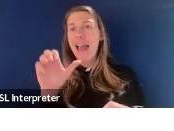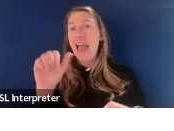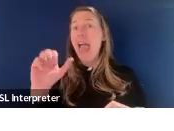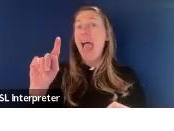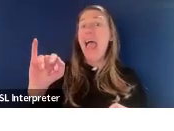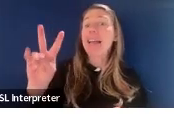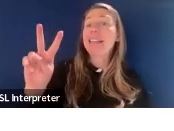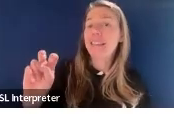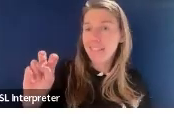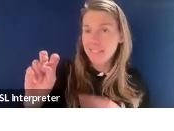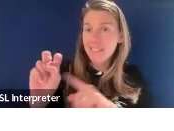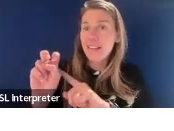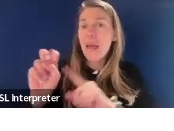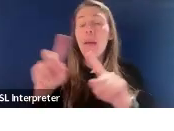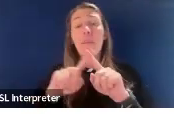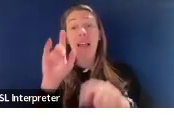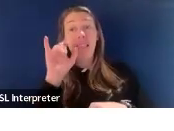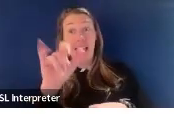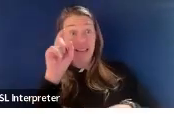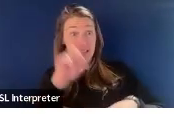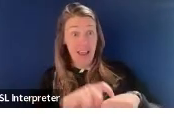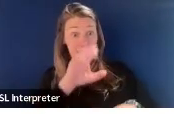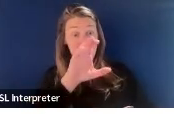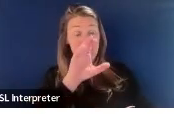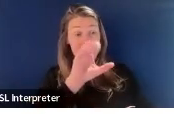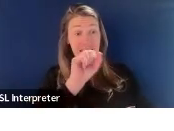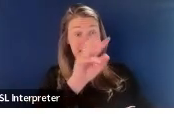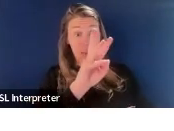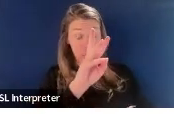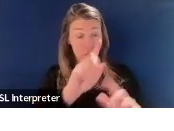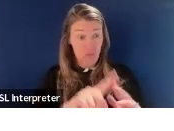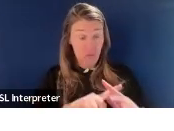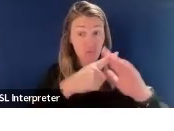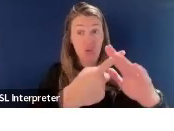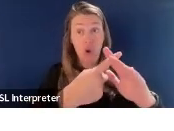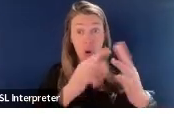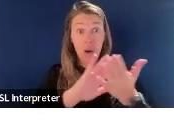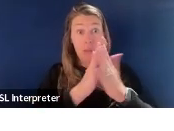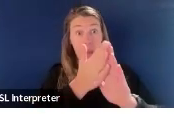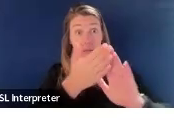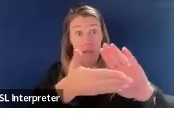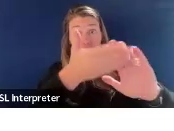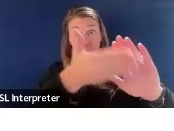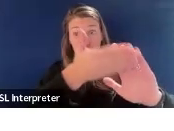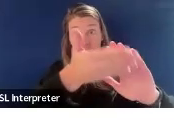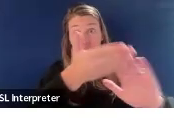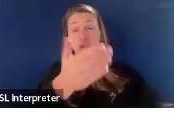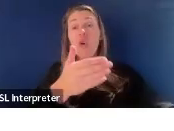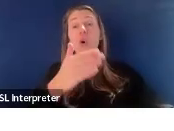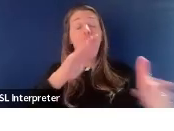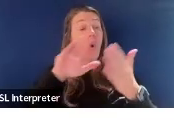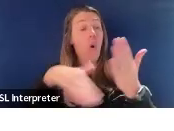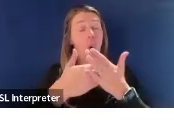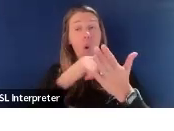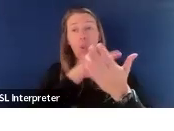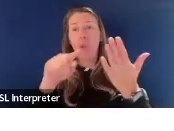but by the time the CFW goes live, once it's approved and ready to become operational, all of these things need to be in place